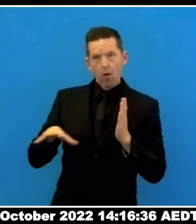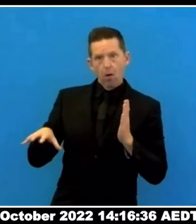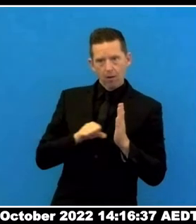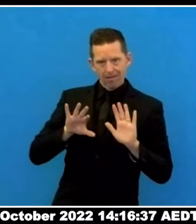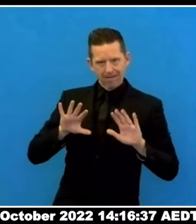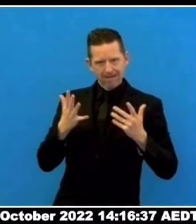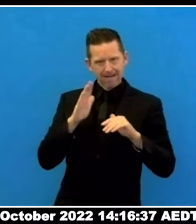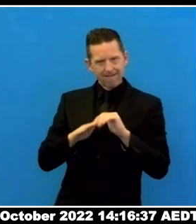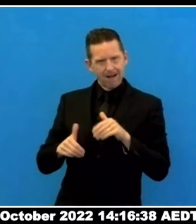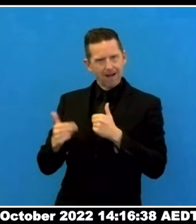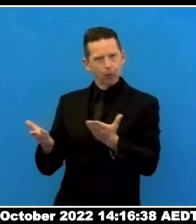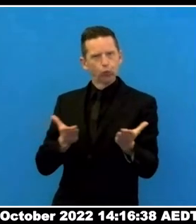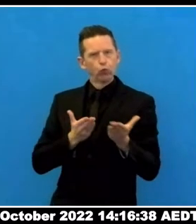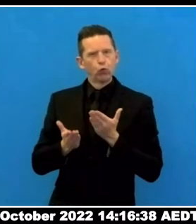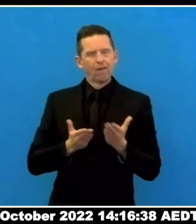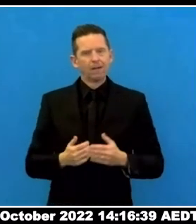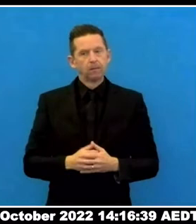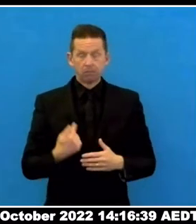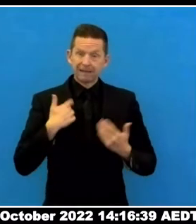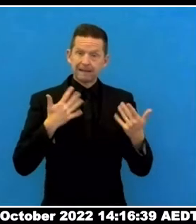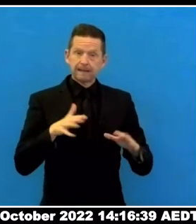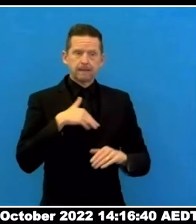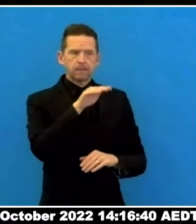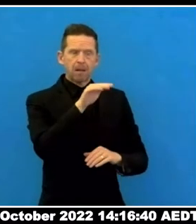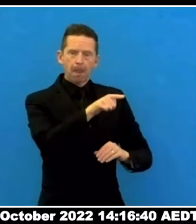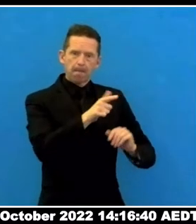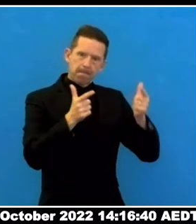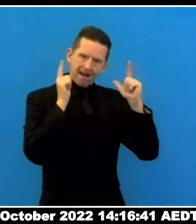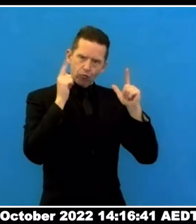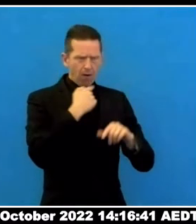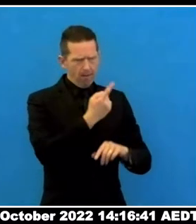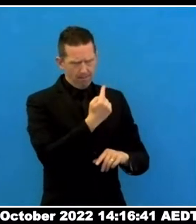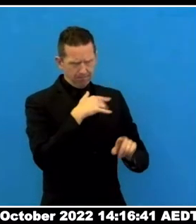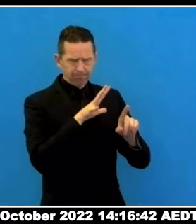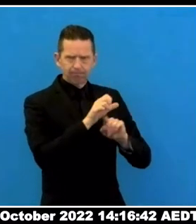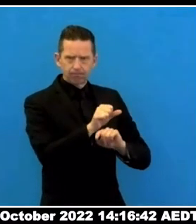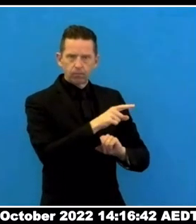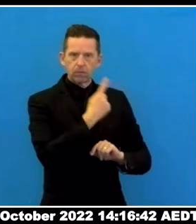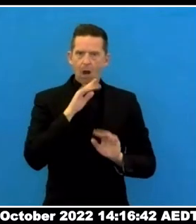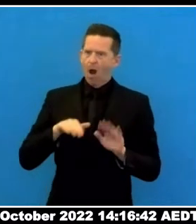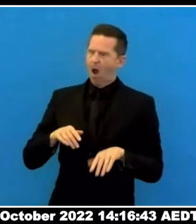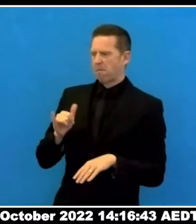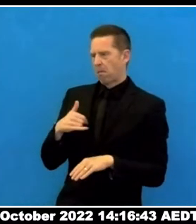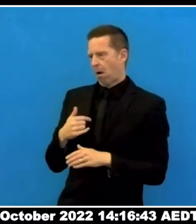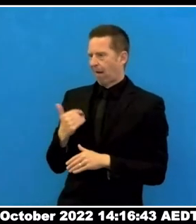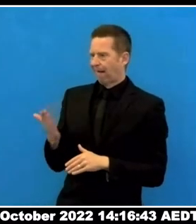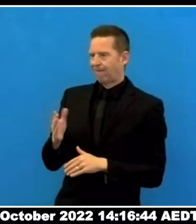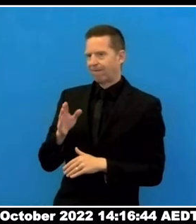I confronted the manager and he said he would give us some money, which is probably illegal.